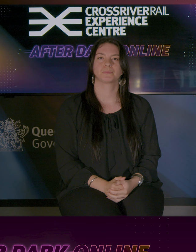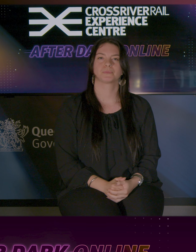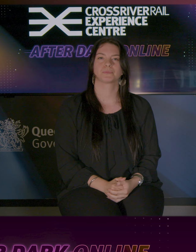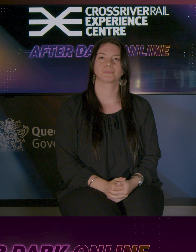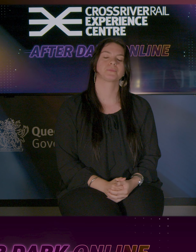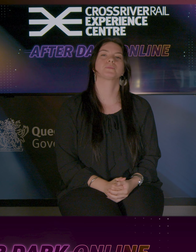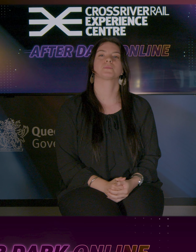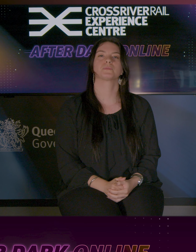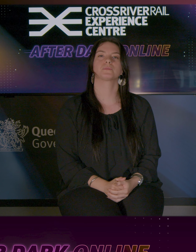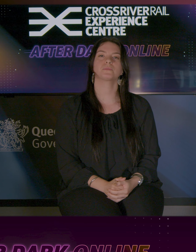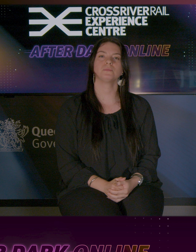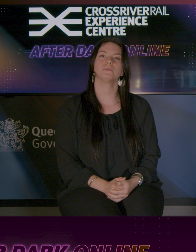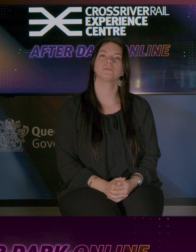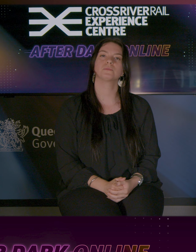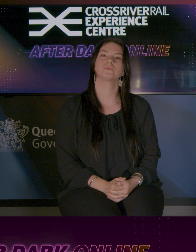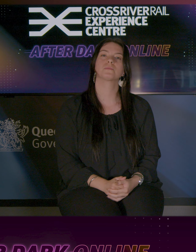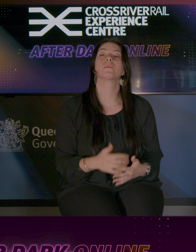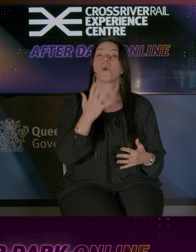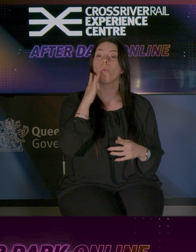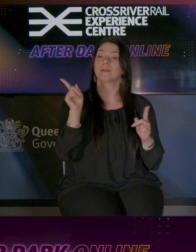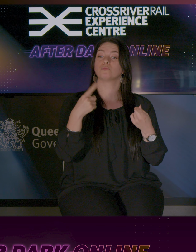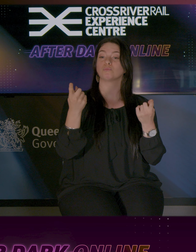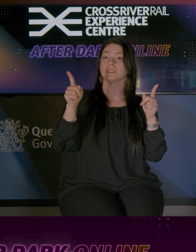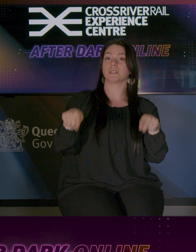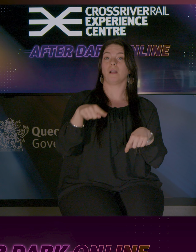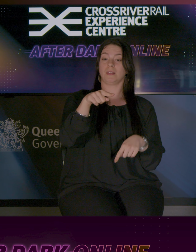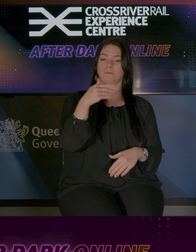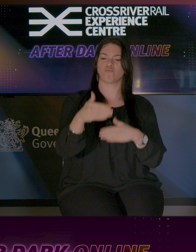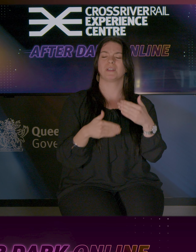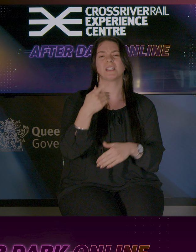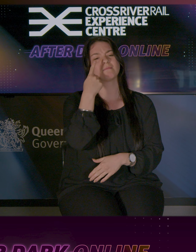so when we began the process of looking at accessibility for the Cross River